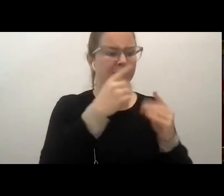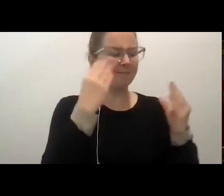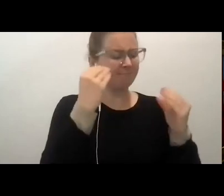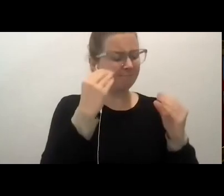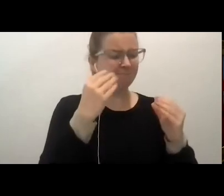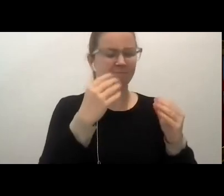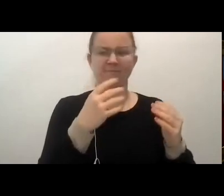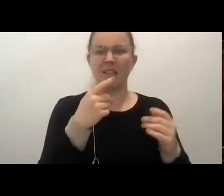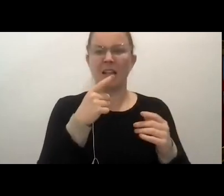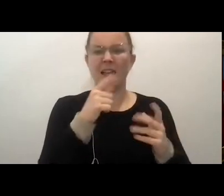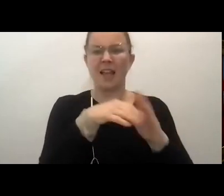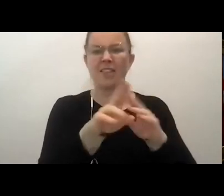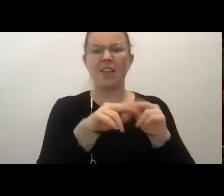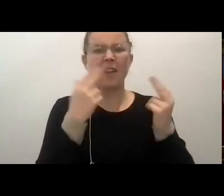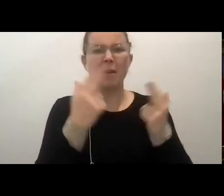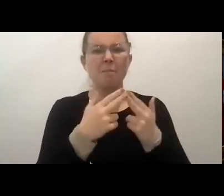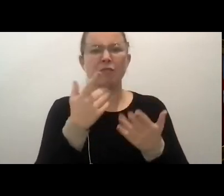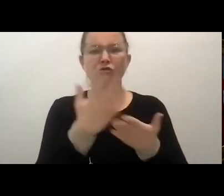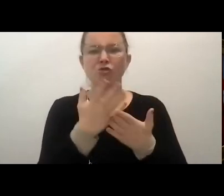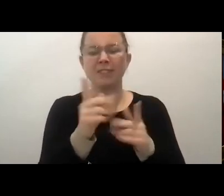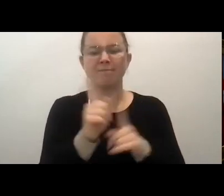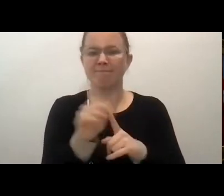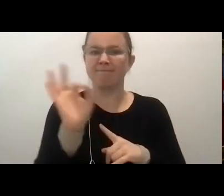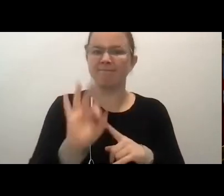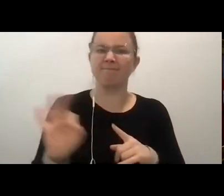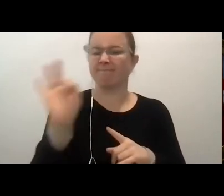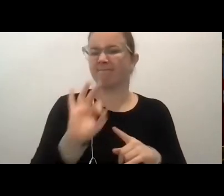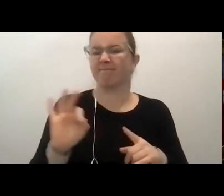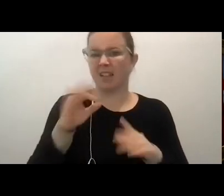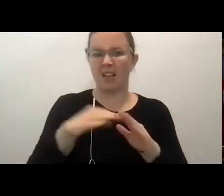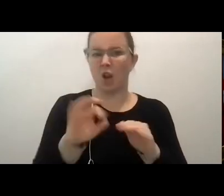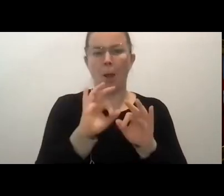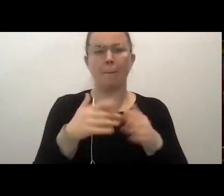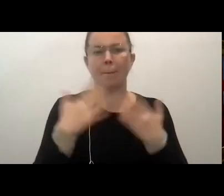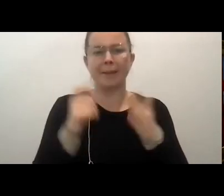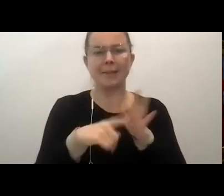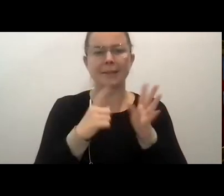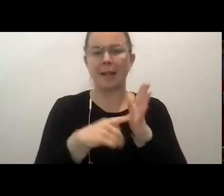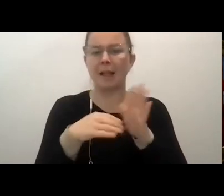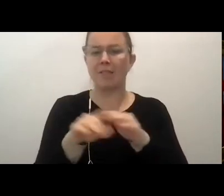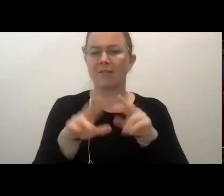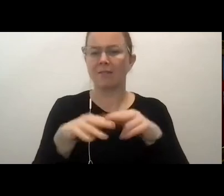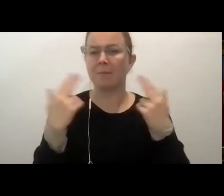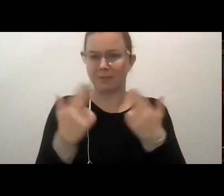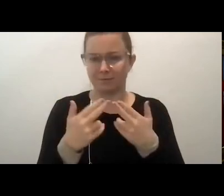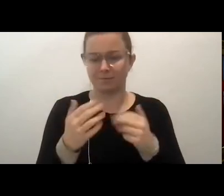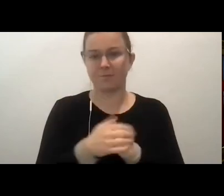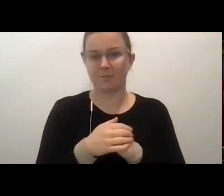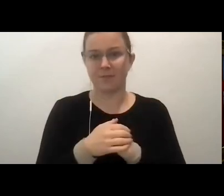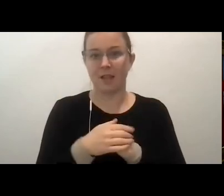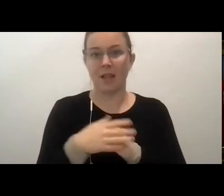It was not made out to be a big deal. So there are actually two kinds of deafness in my family.